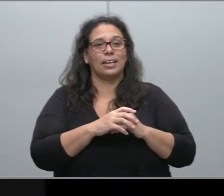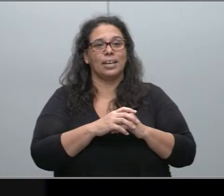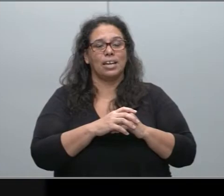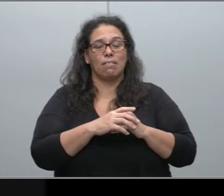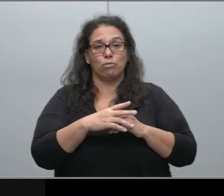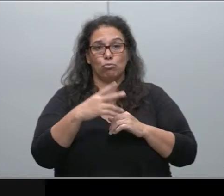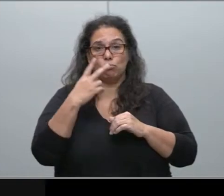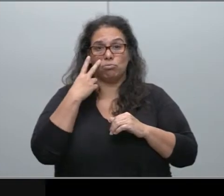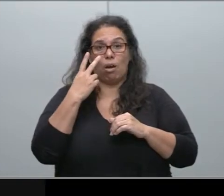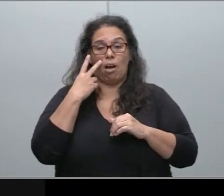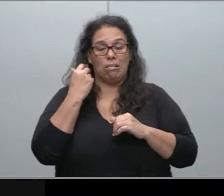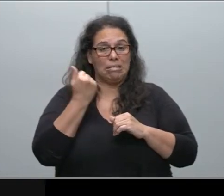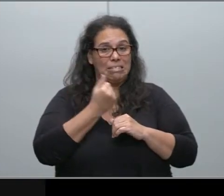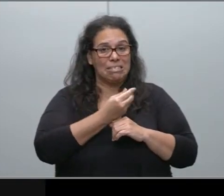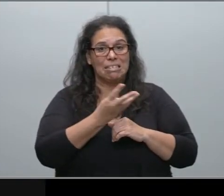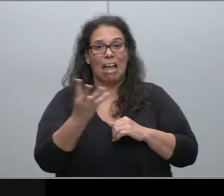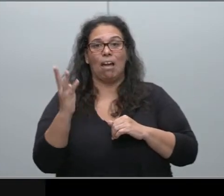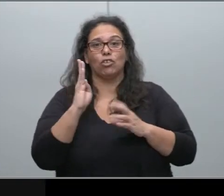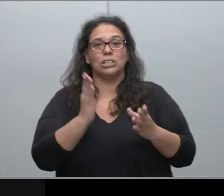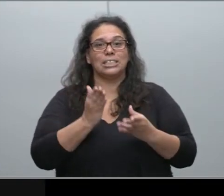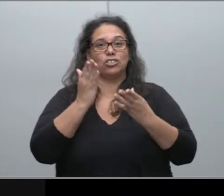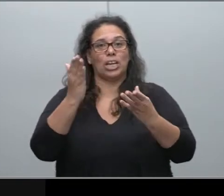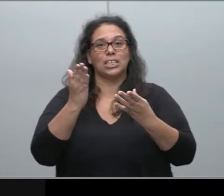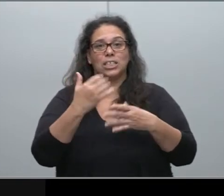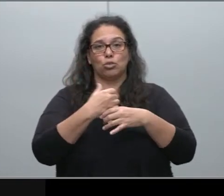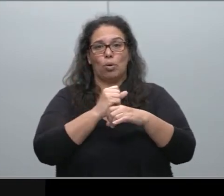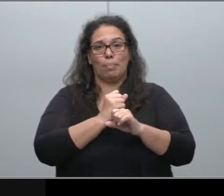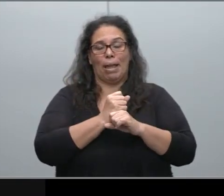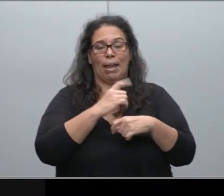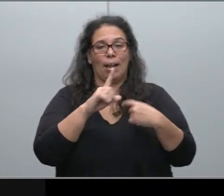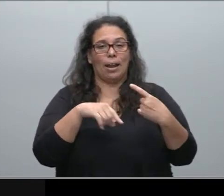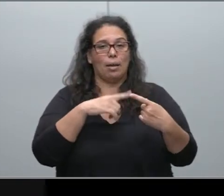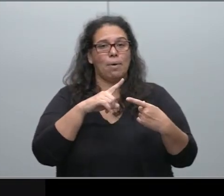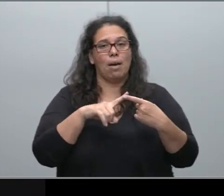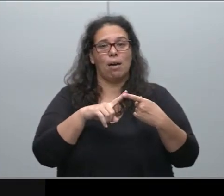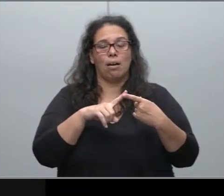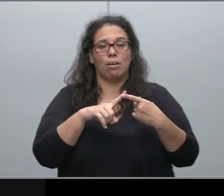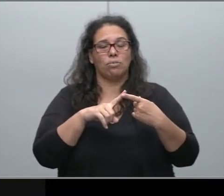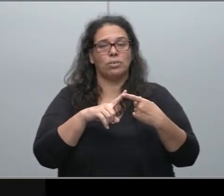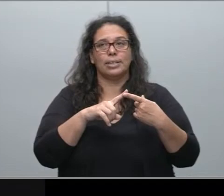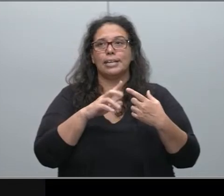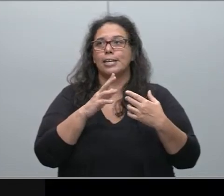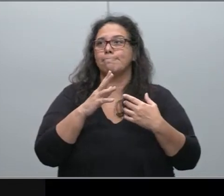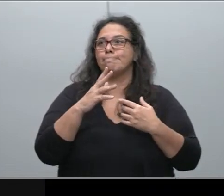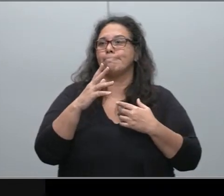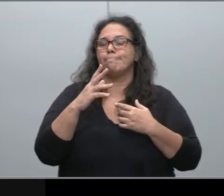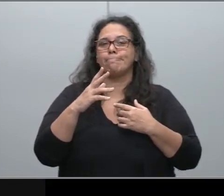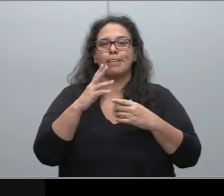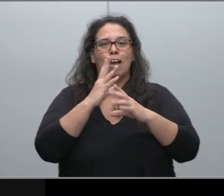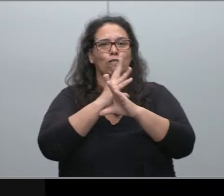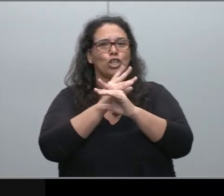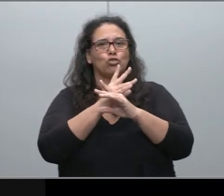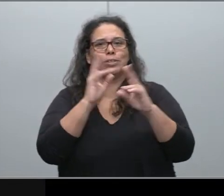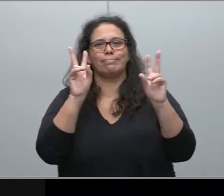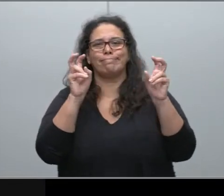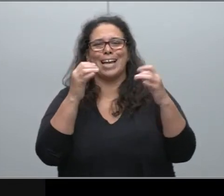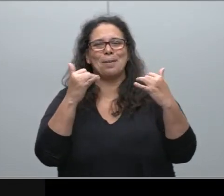that don't have a caregiver that can access the internet or that knows how to use a computer.